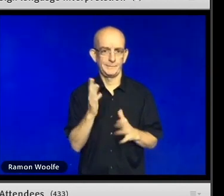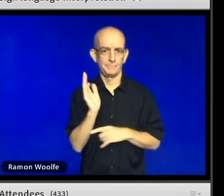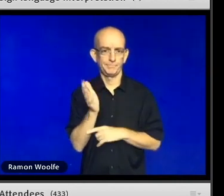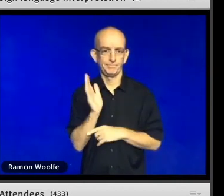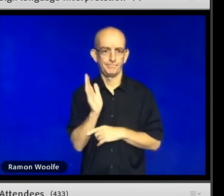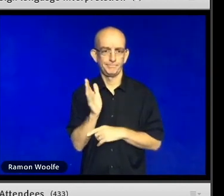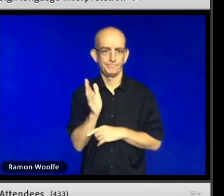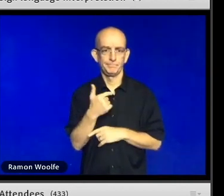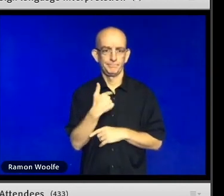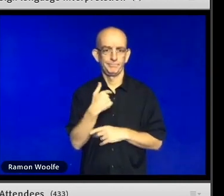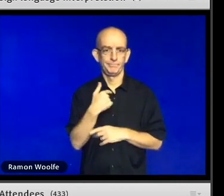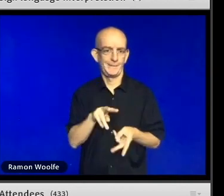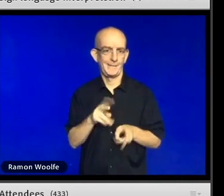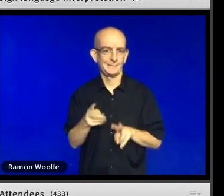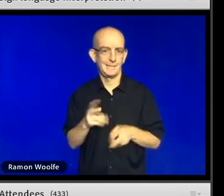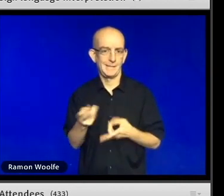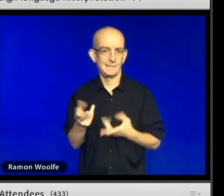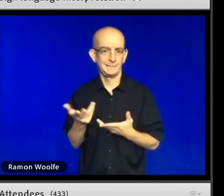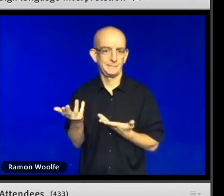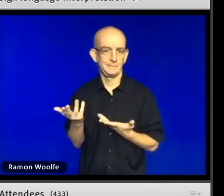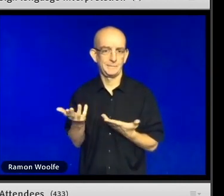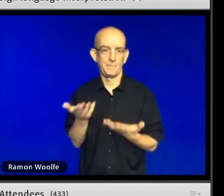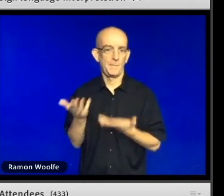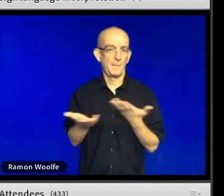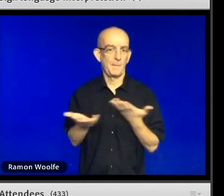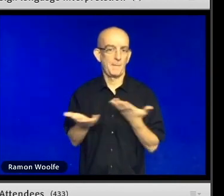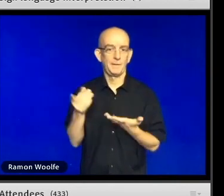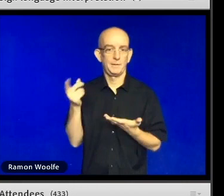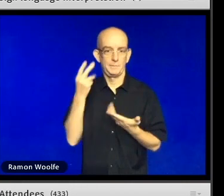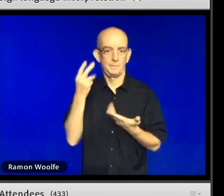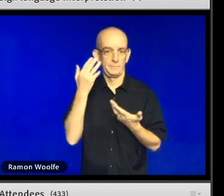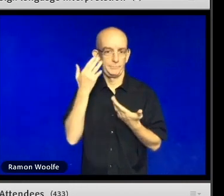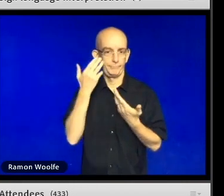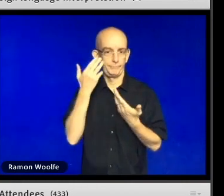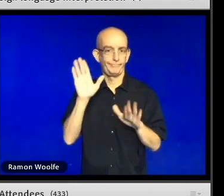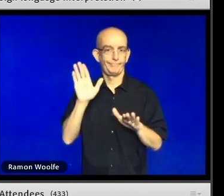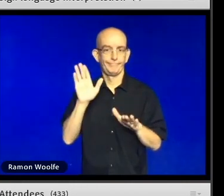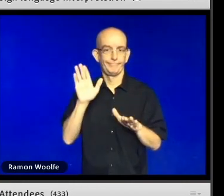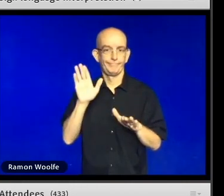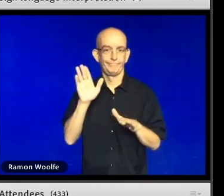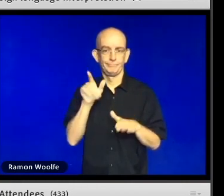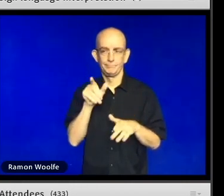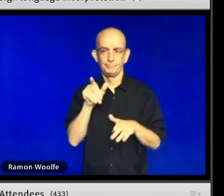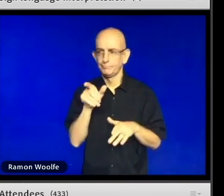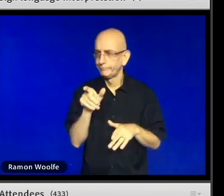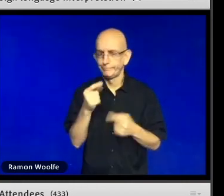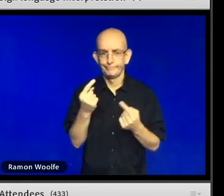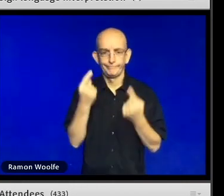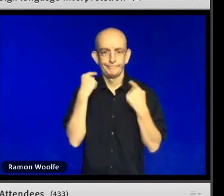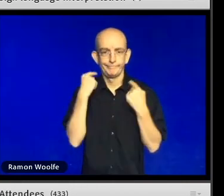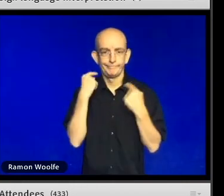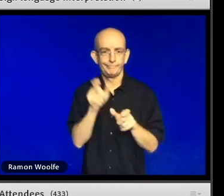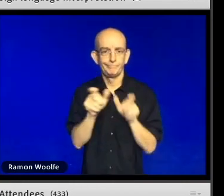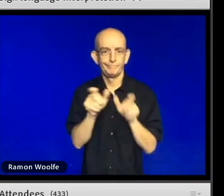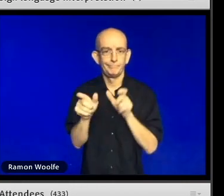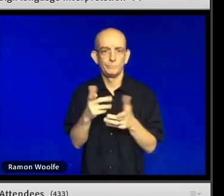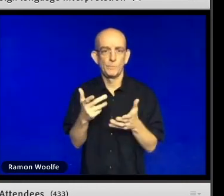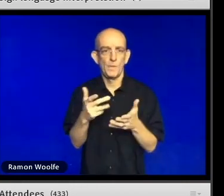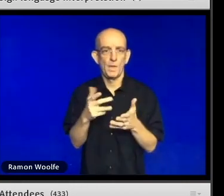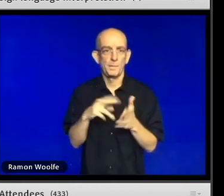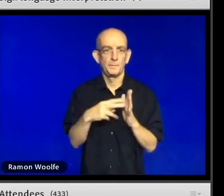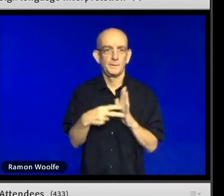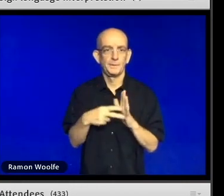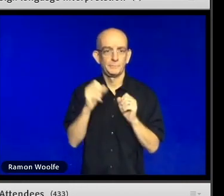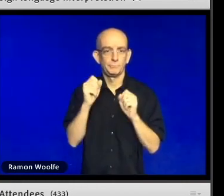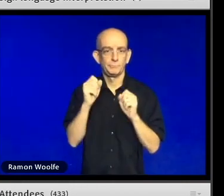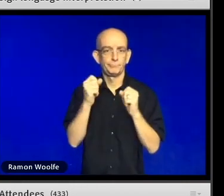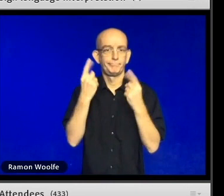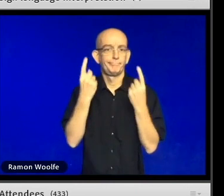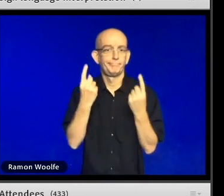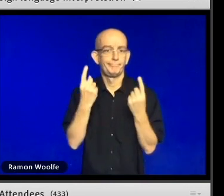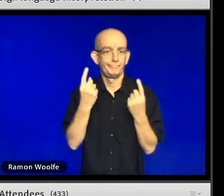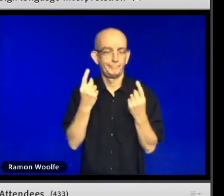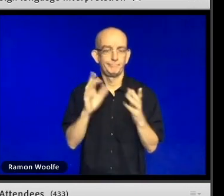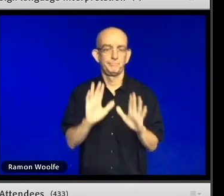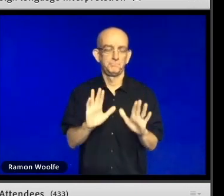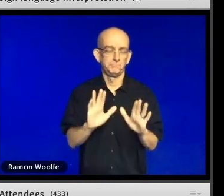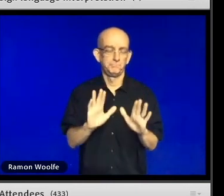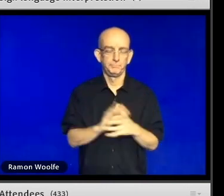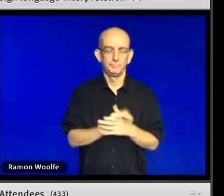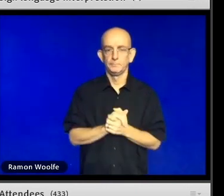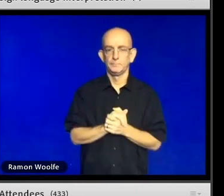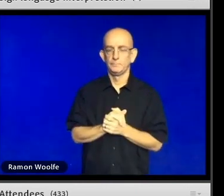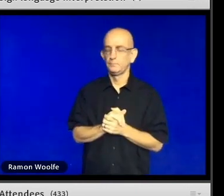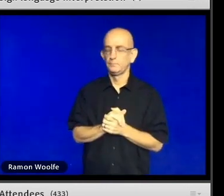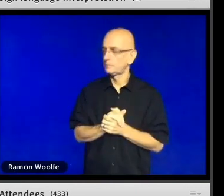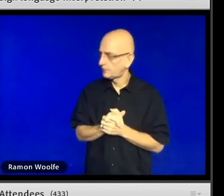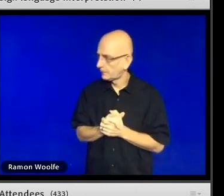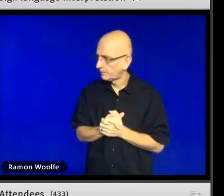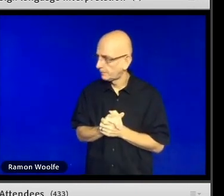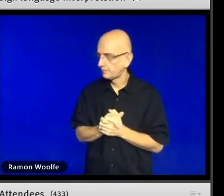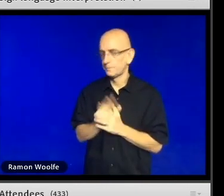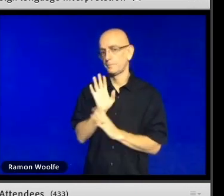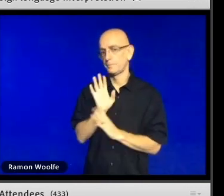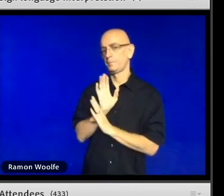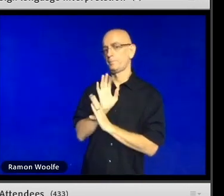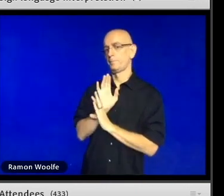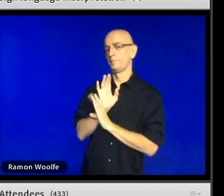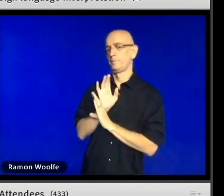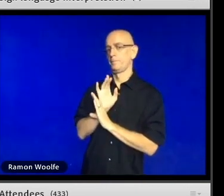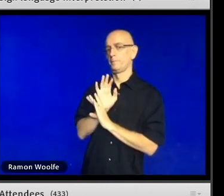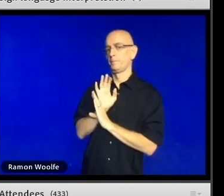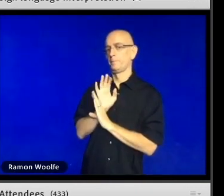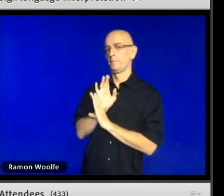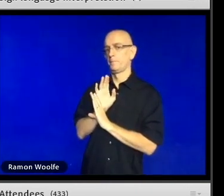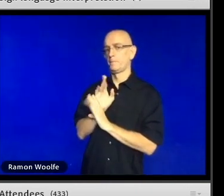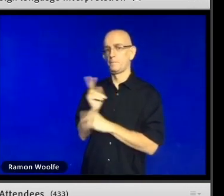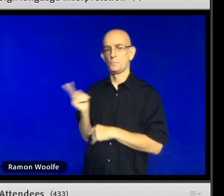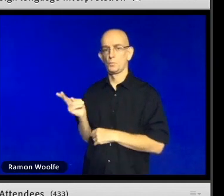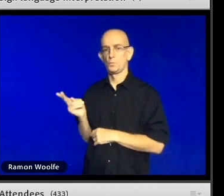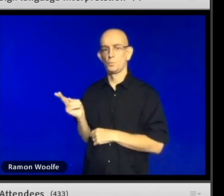This is Rosario. I am based in Peru. I am here to support my colleagues in the presentation.